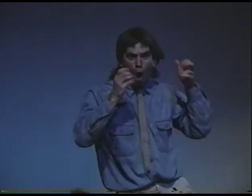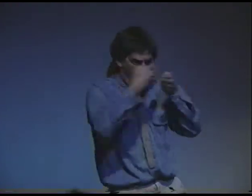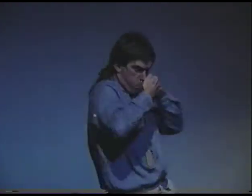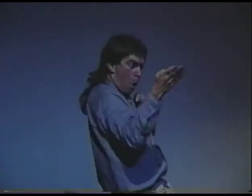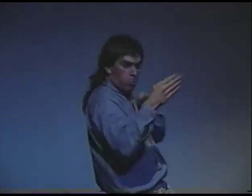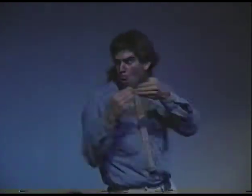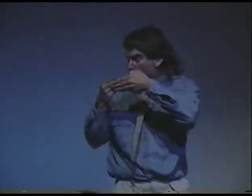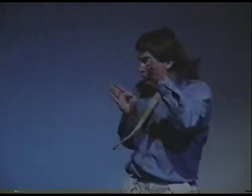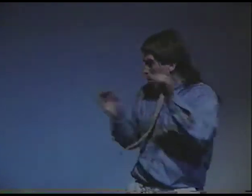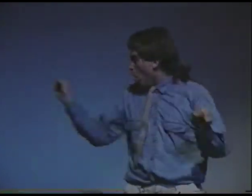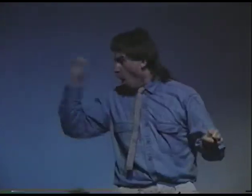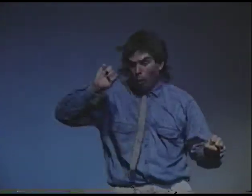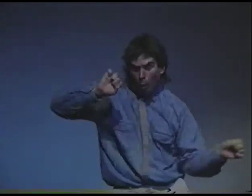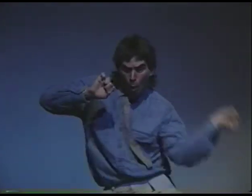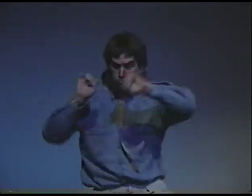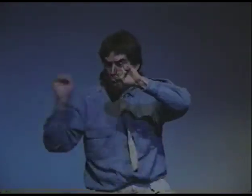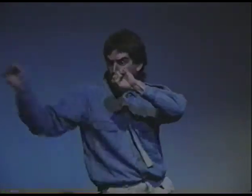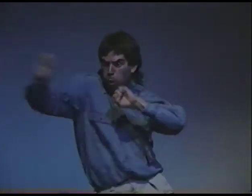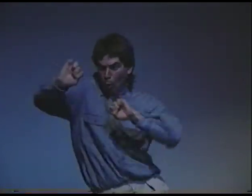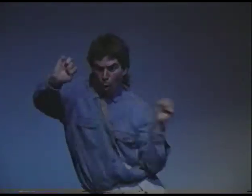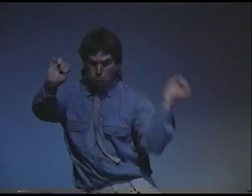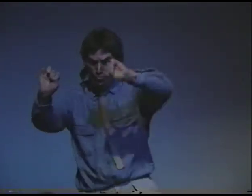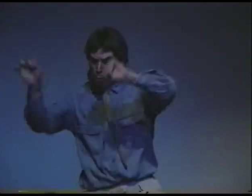And mothers and fathers bent their heads to hear.